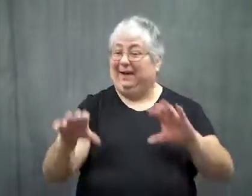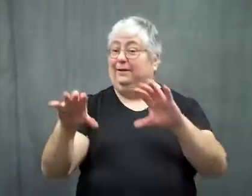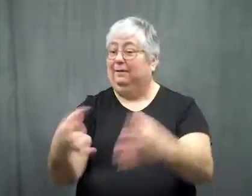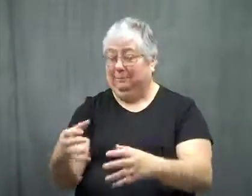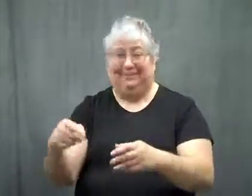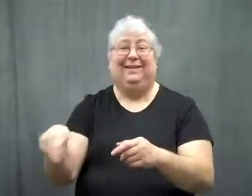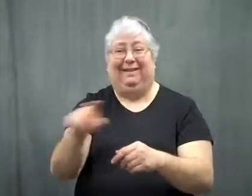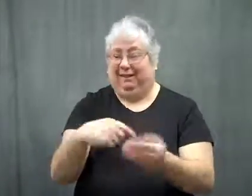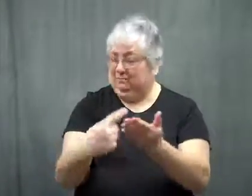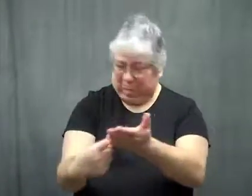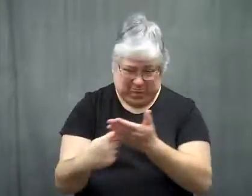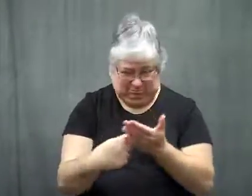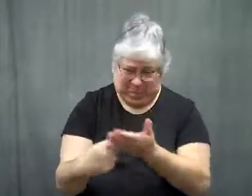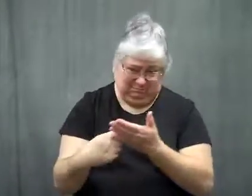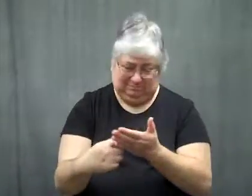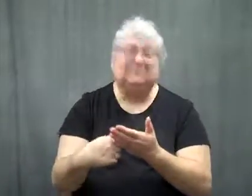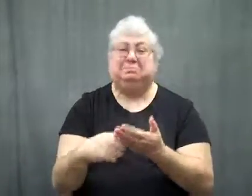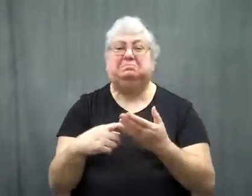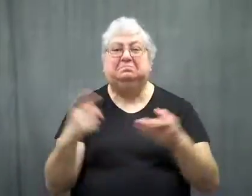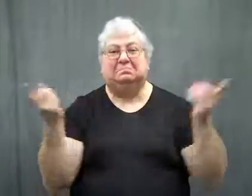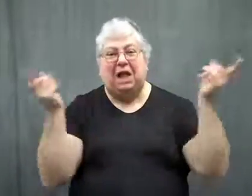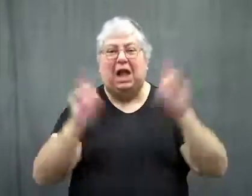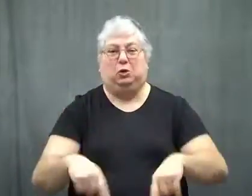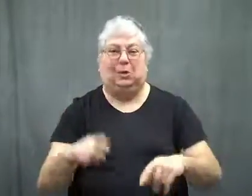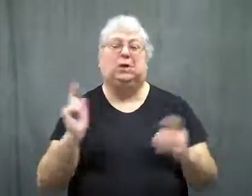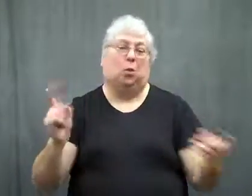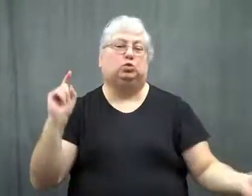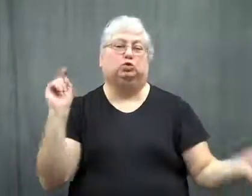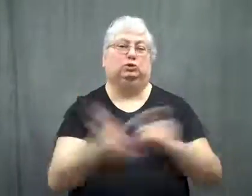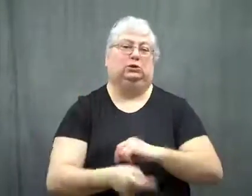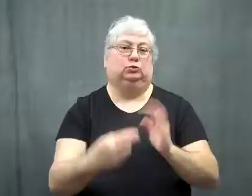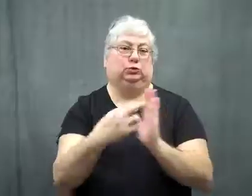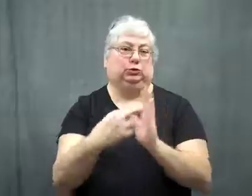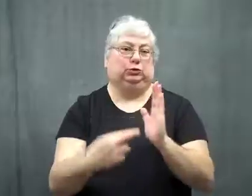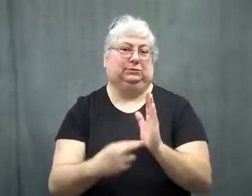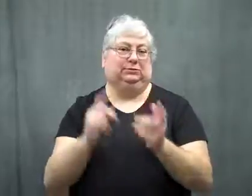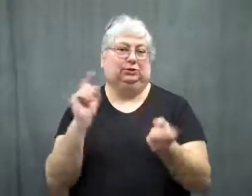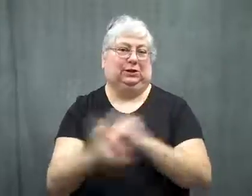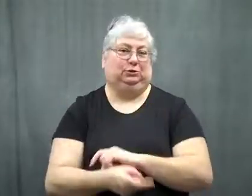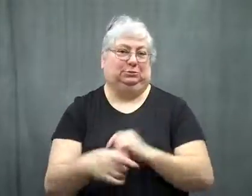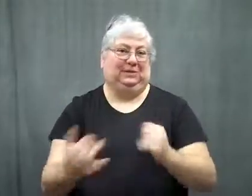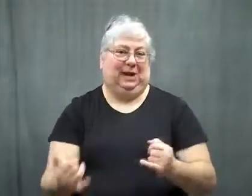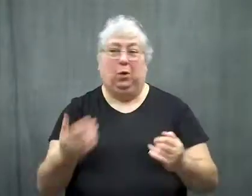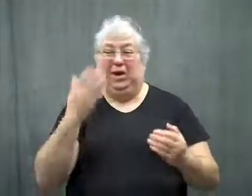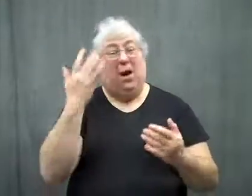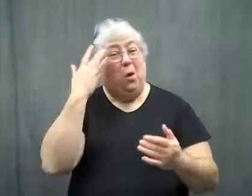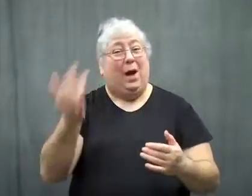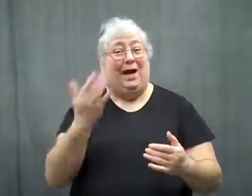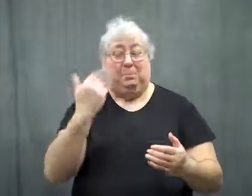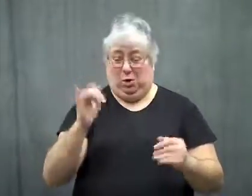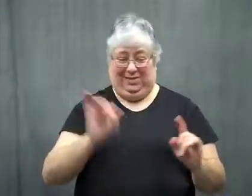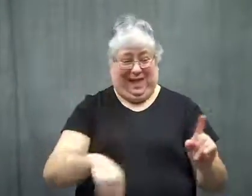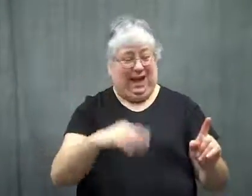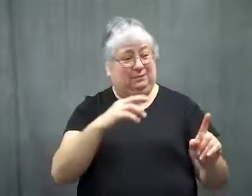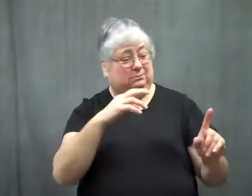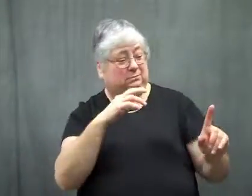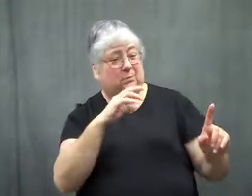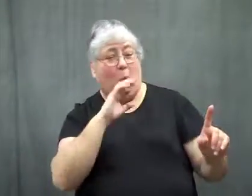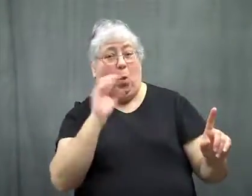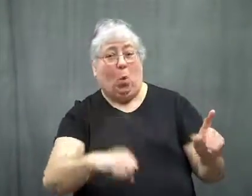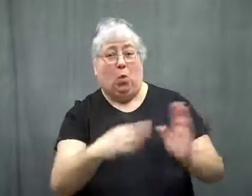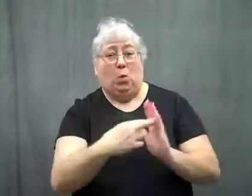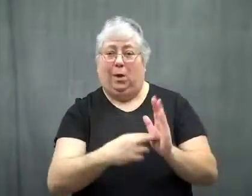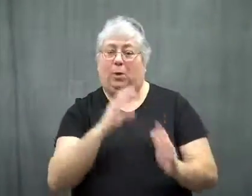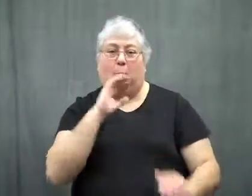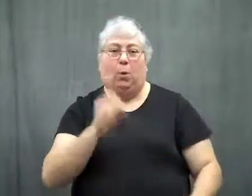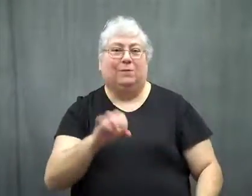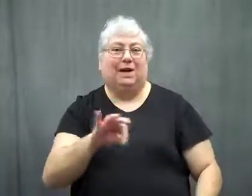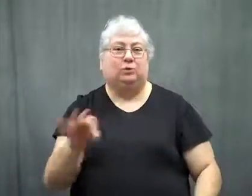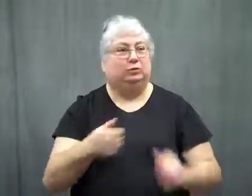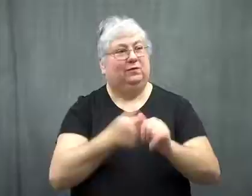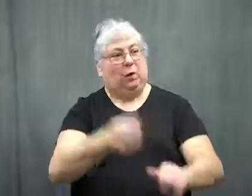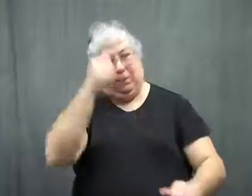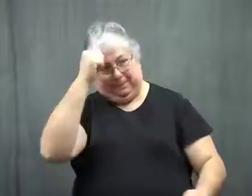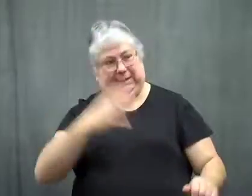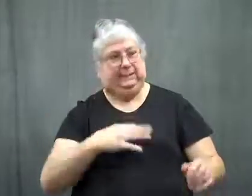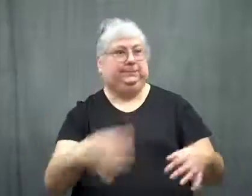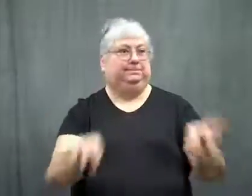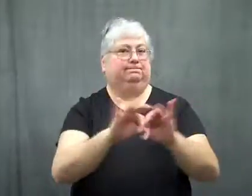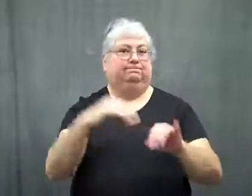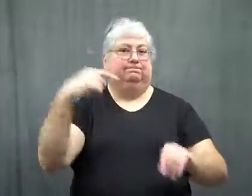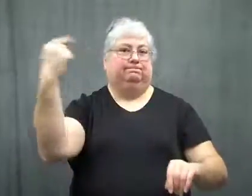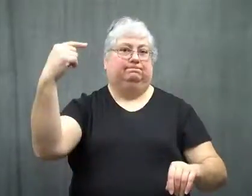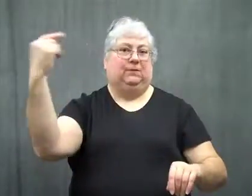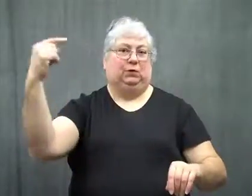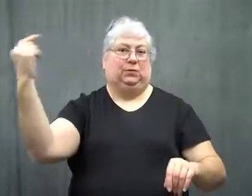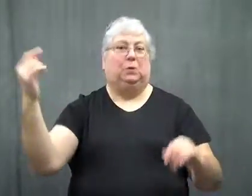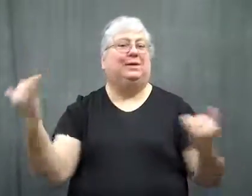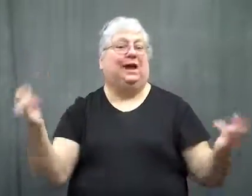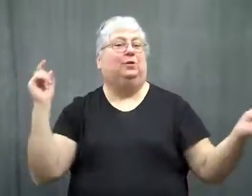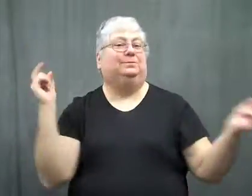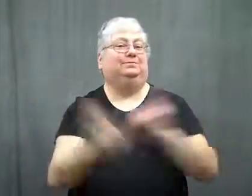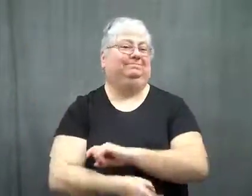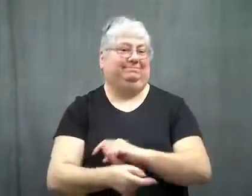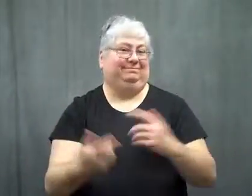In this meeting, it was agreed to make changes to the rules of succession.